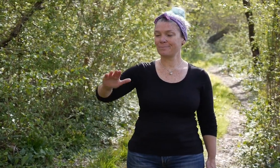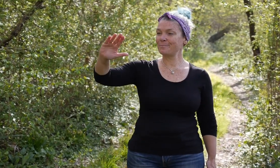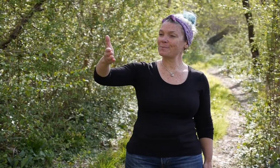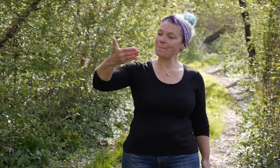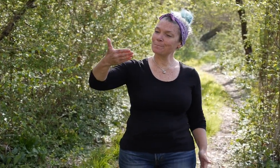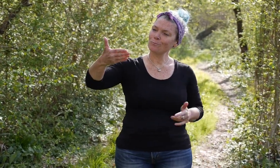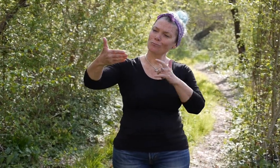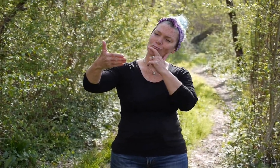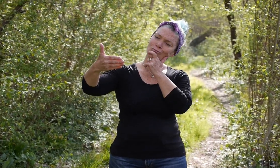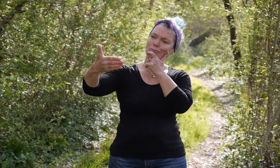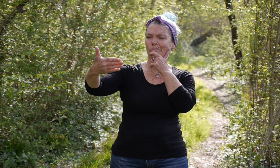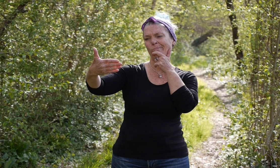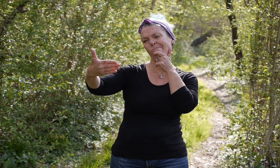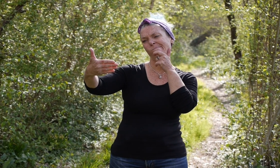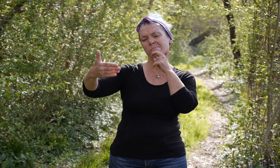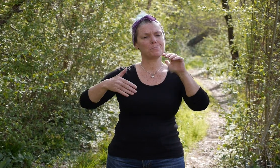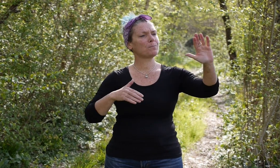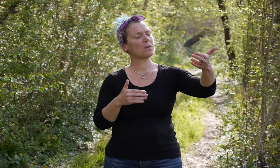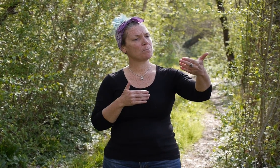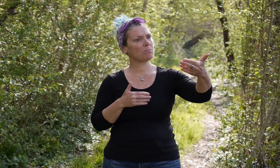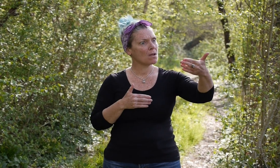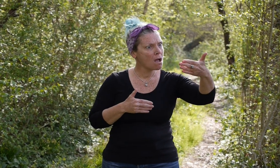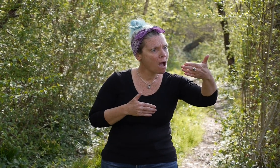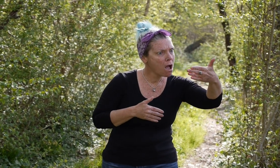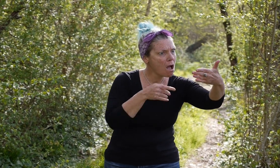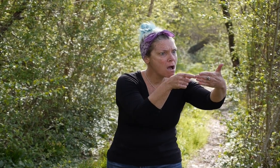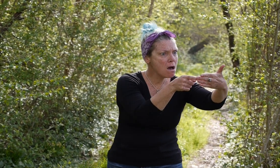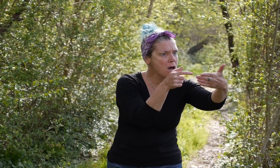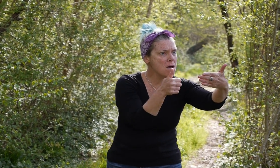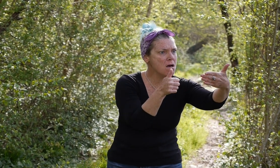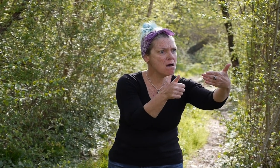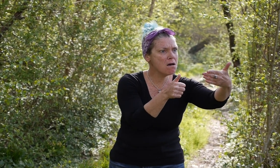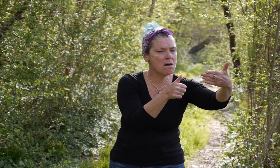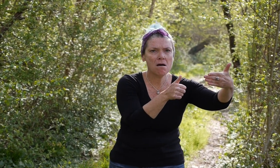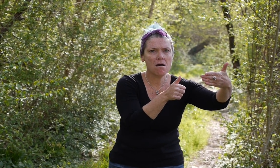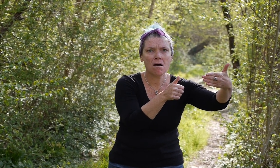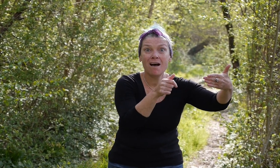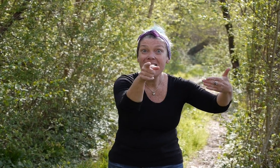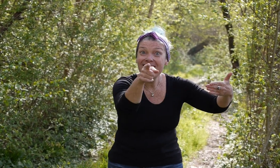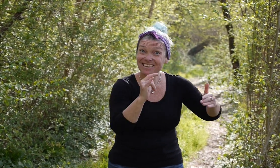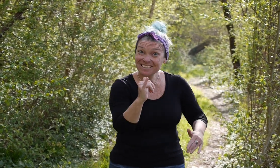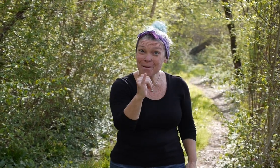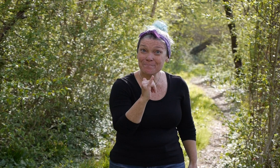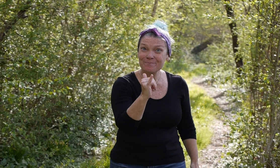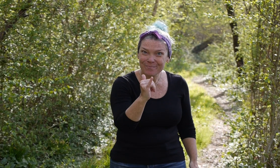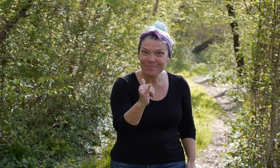You’re attracted to or thinking about all these quotes ? We’re the same !